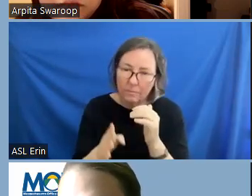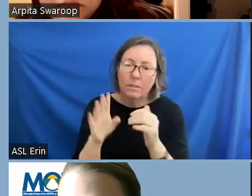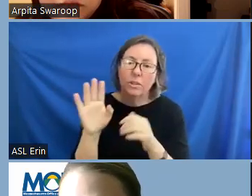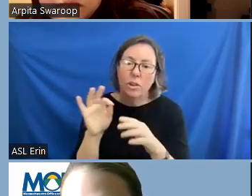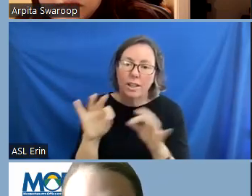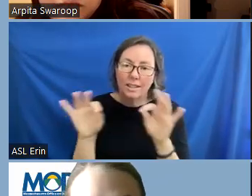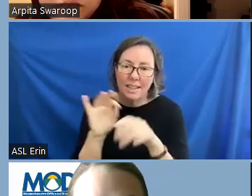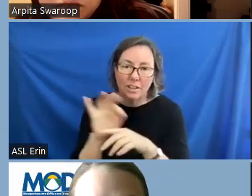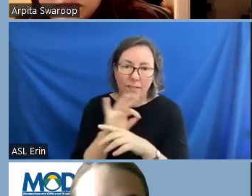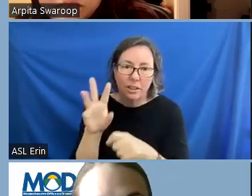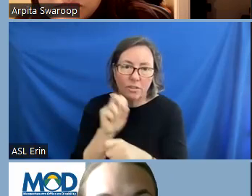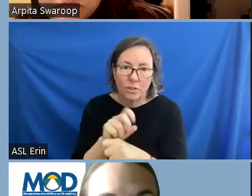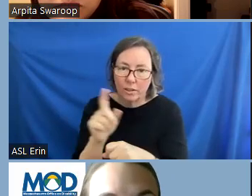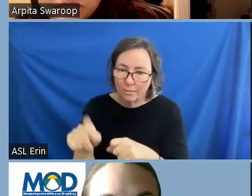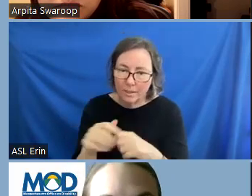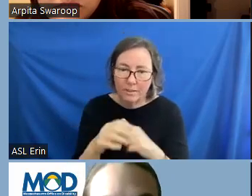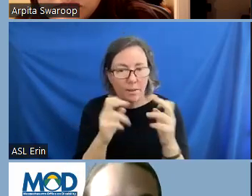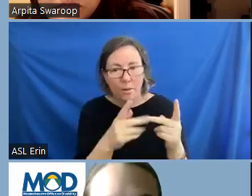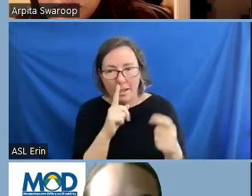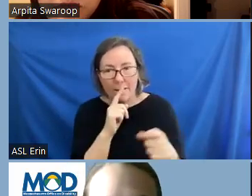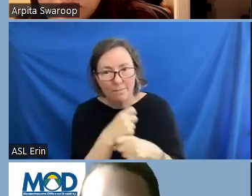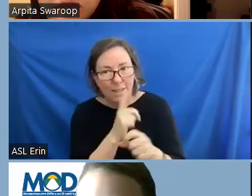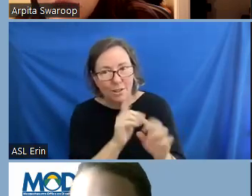Perfect. I just wanted to make sure. Thank you.